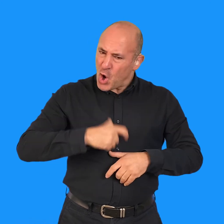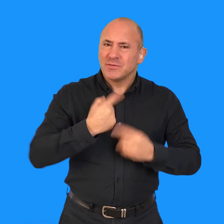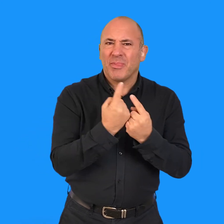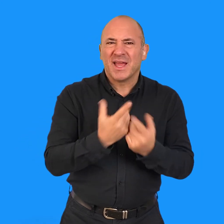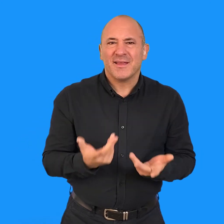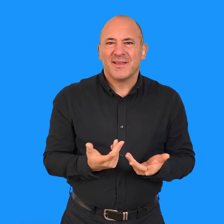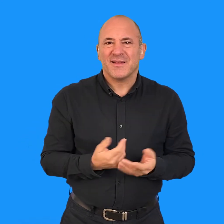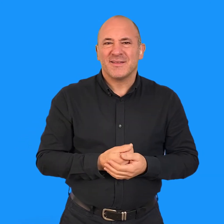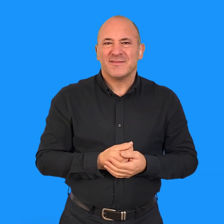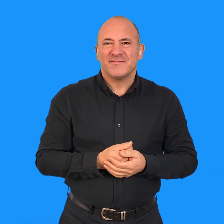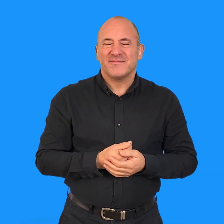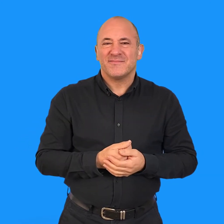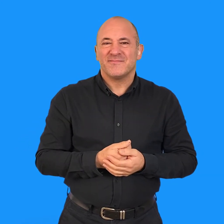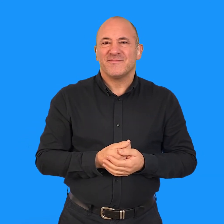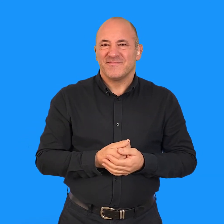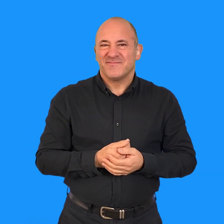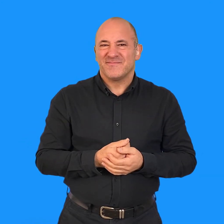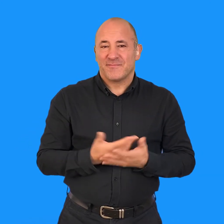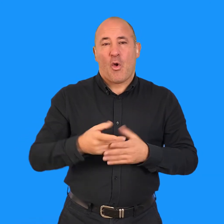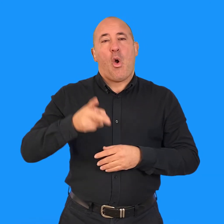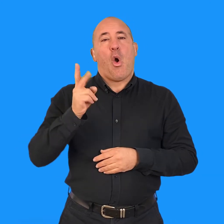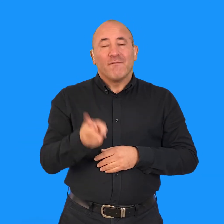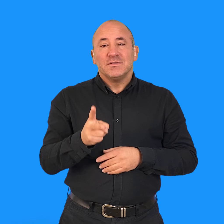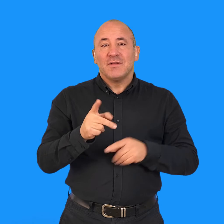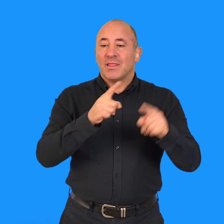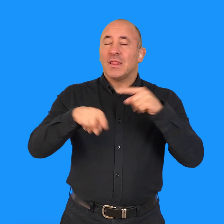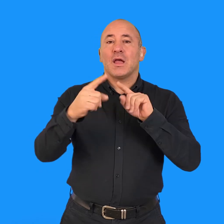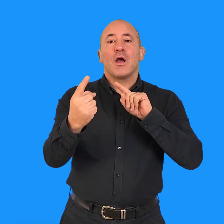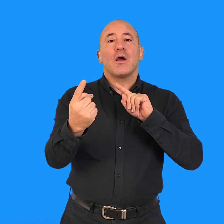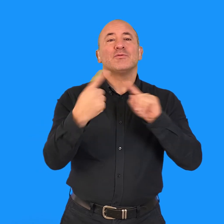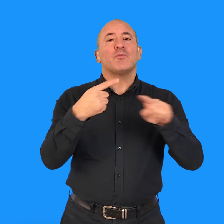And quite often I've had responses back from people